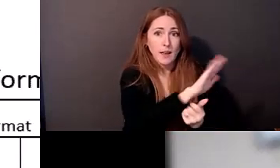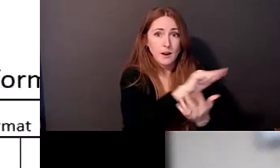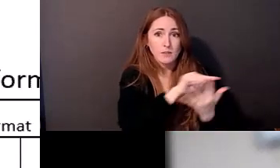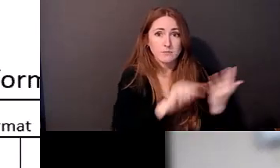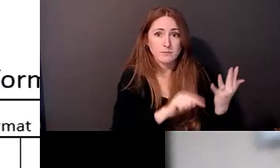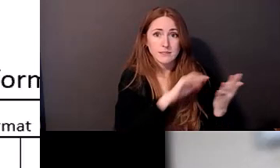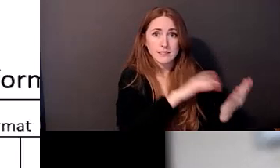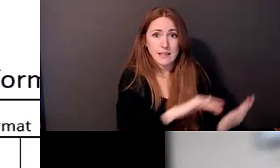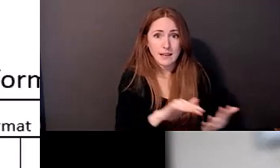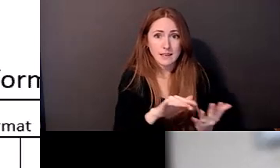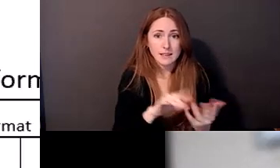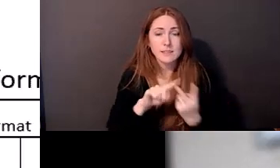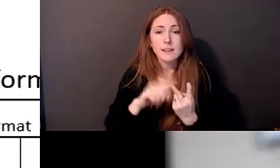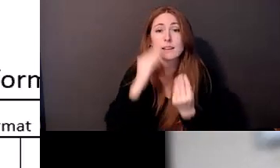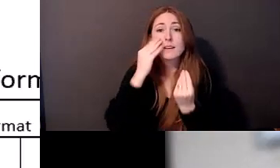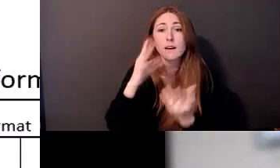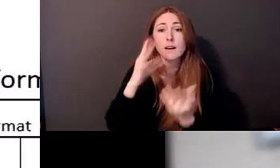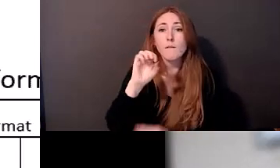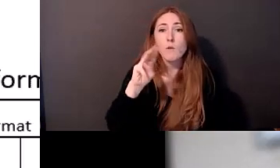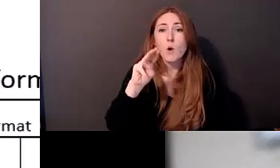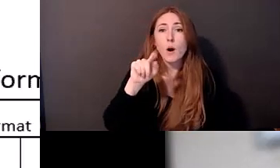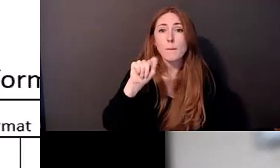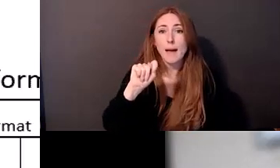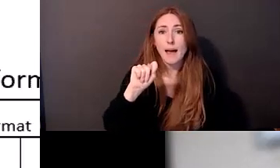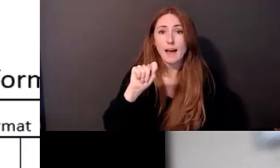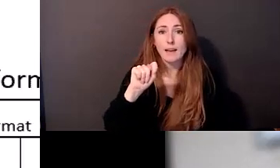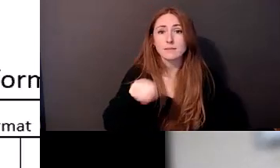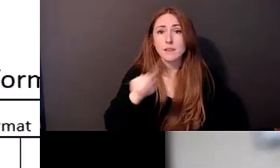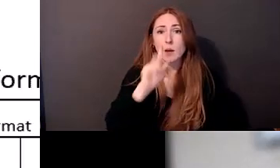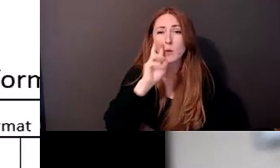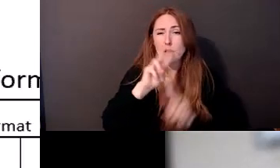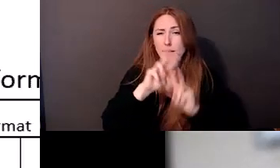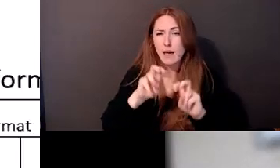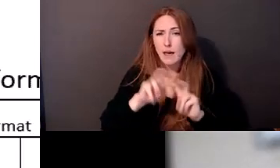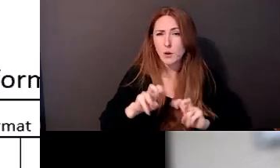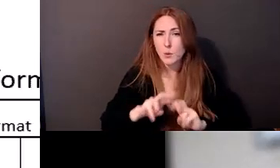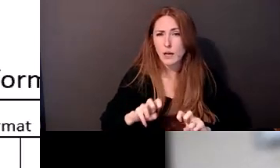were being evaluated, the methods that were being used,